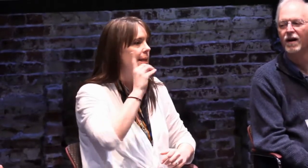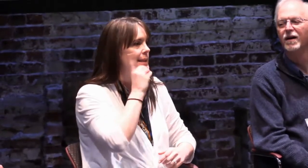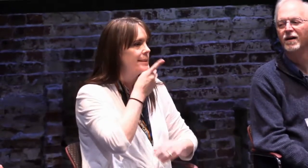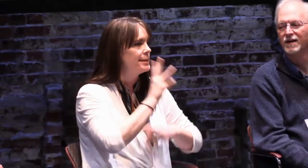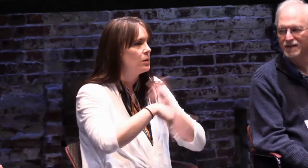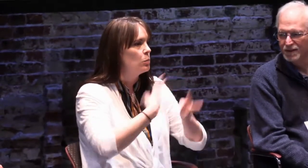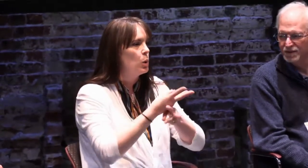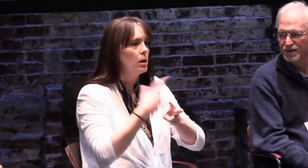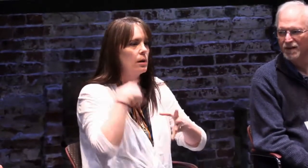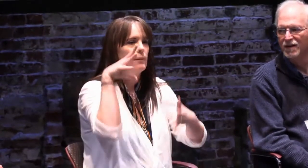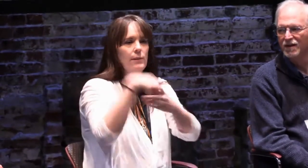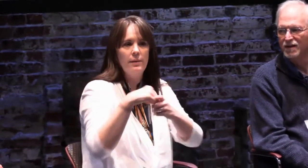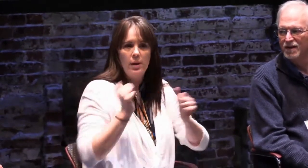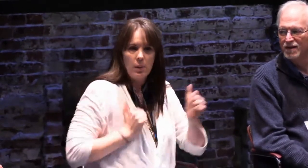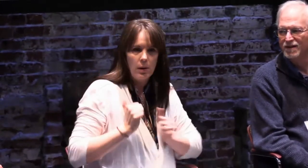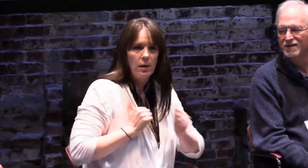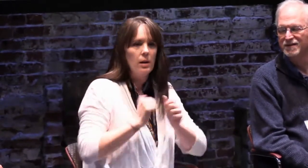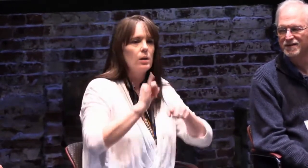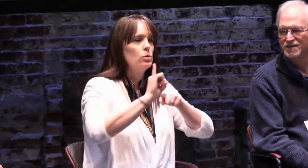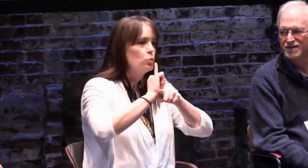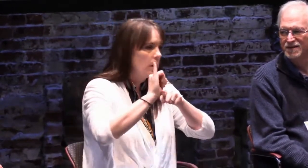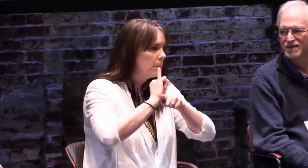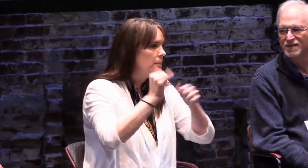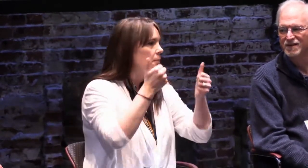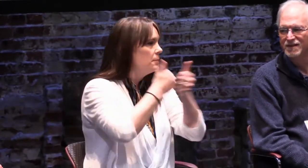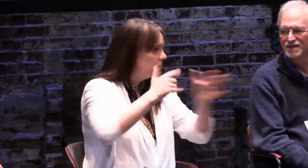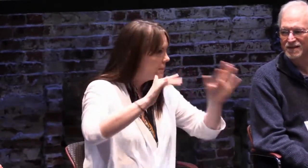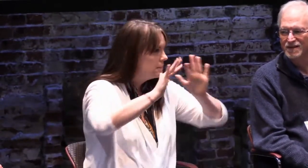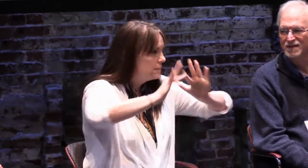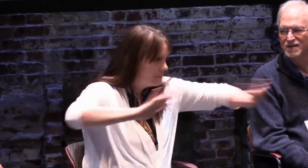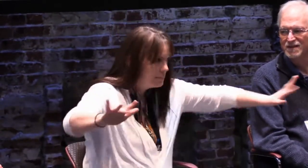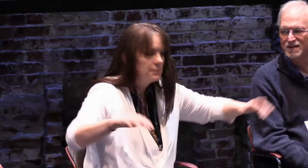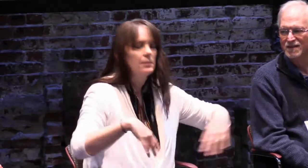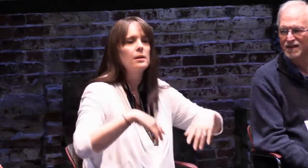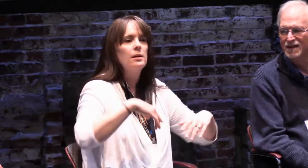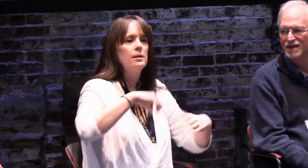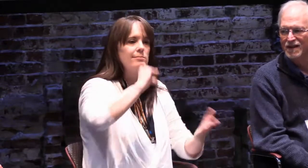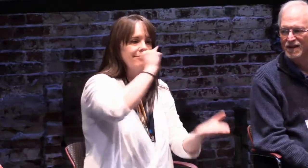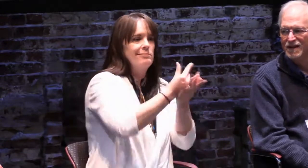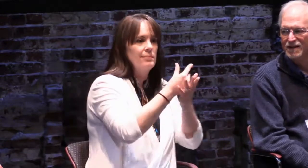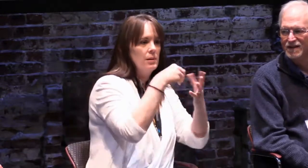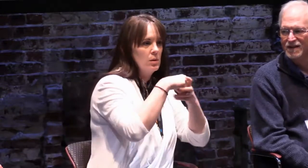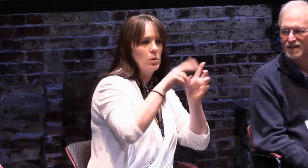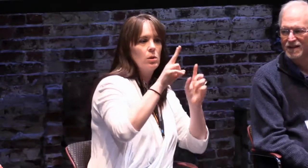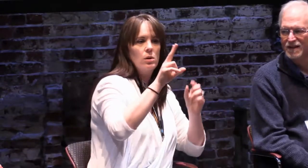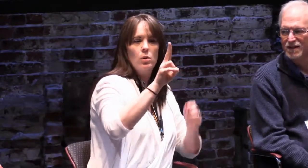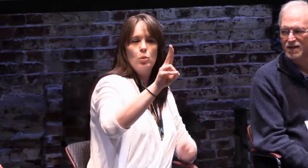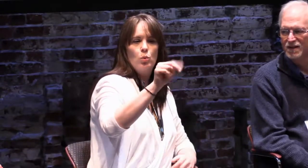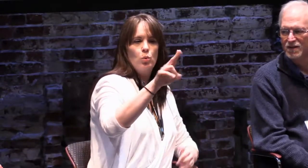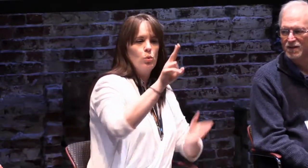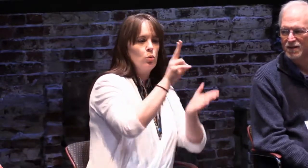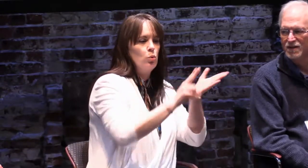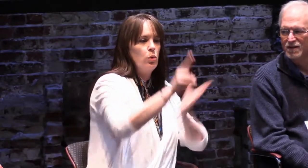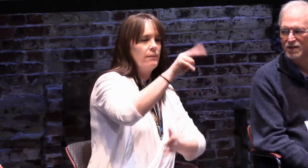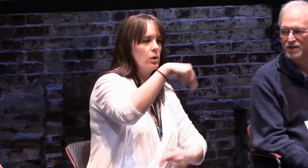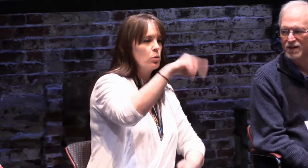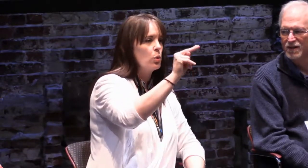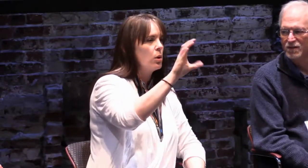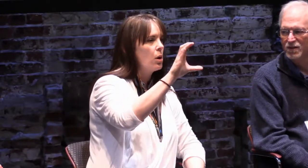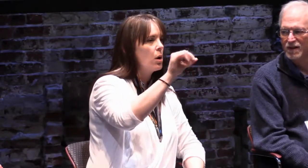that I traveled to Florida, to Disney, performed there with different internship program there.